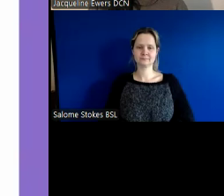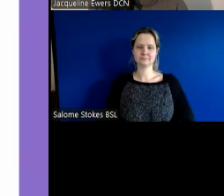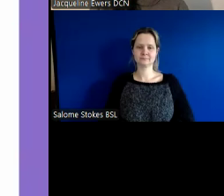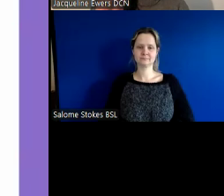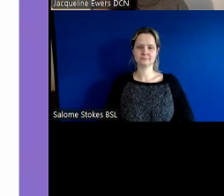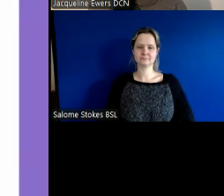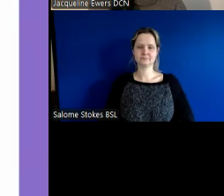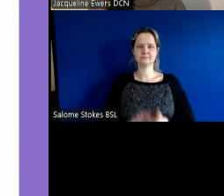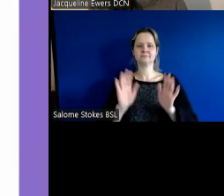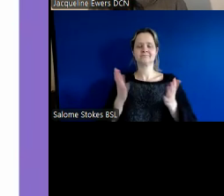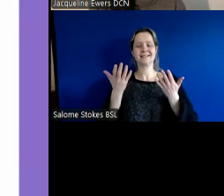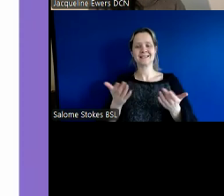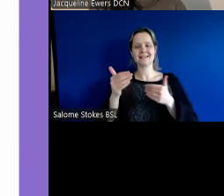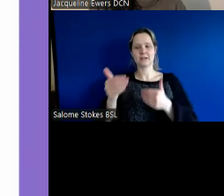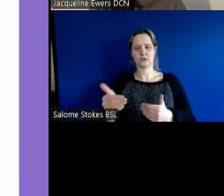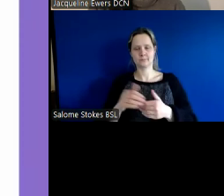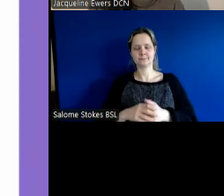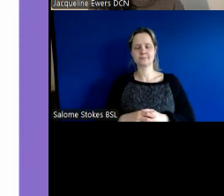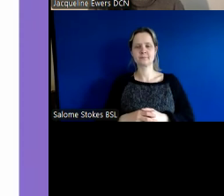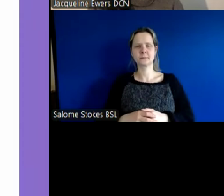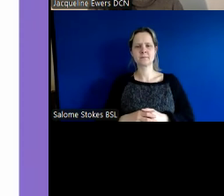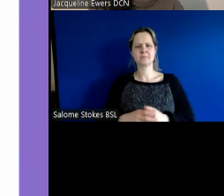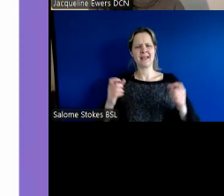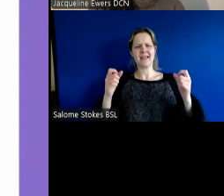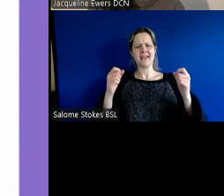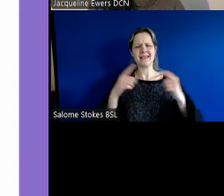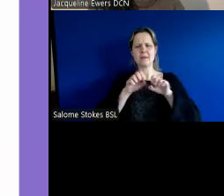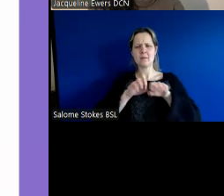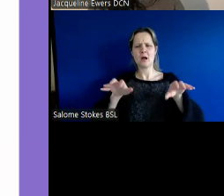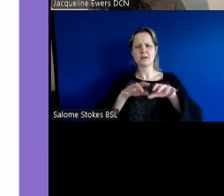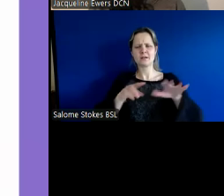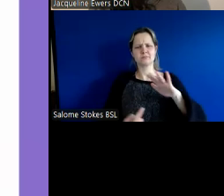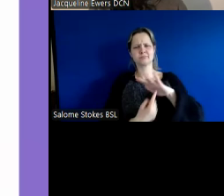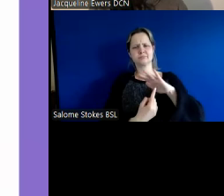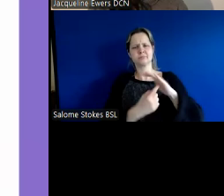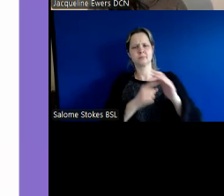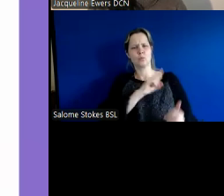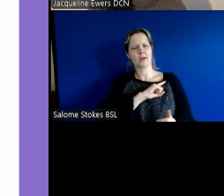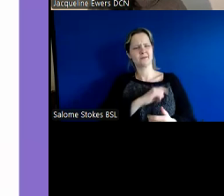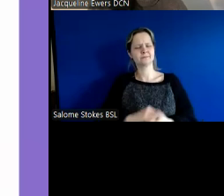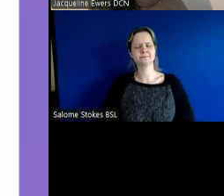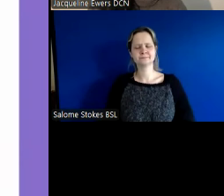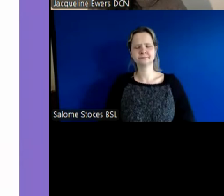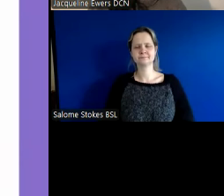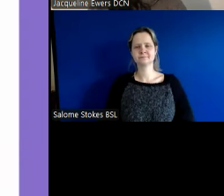In today's session, we're looking at why email marketing matters. It's quite straightforward,